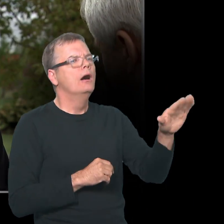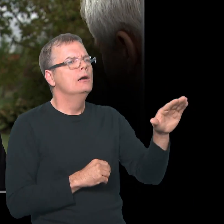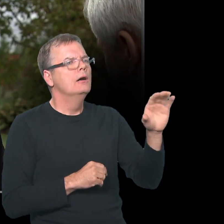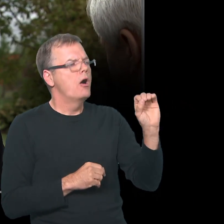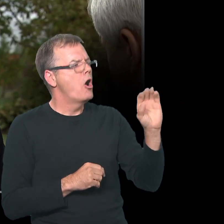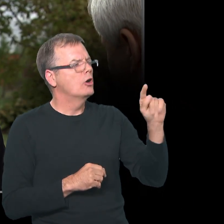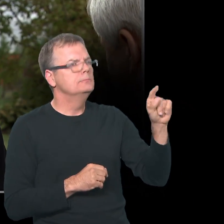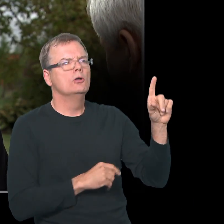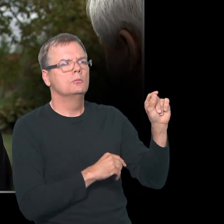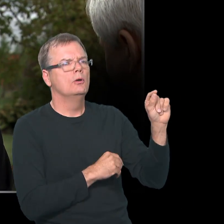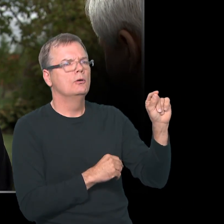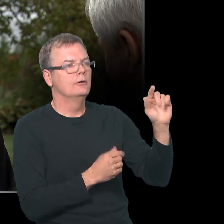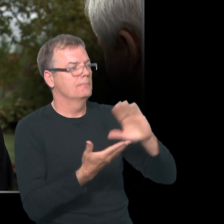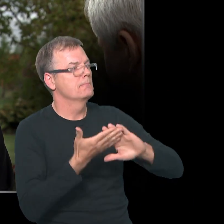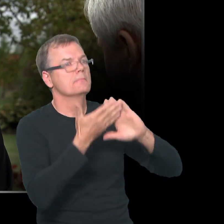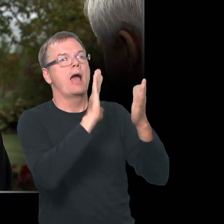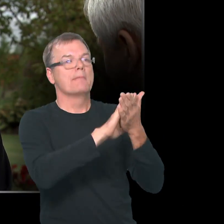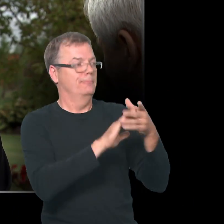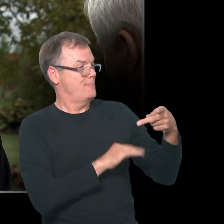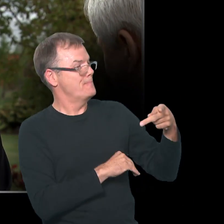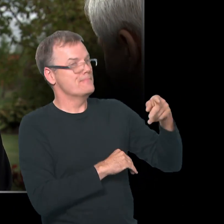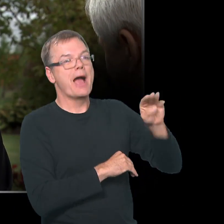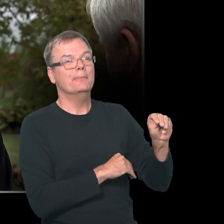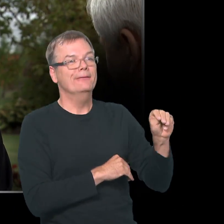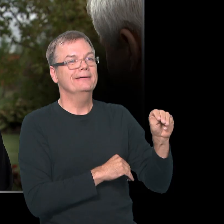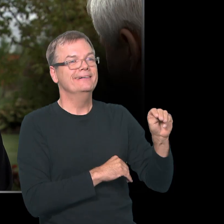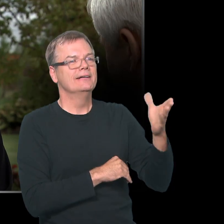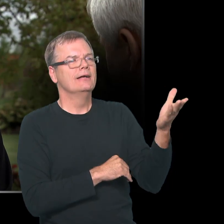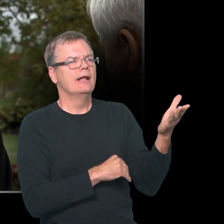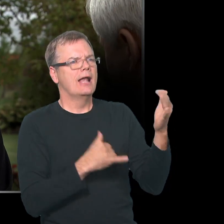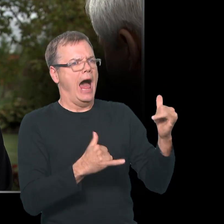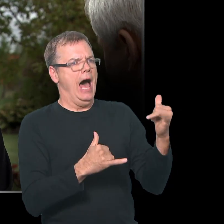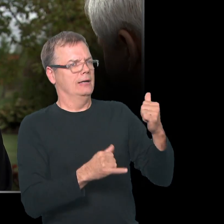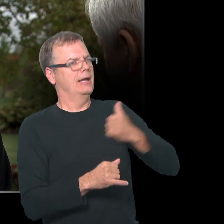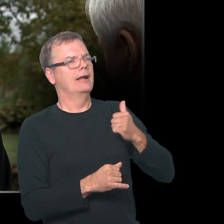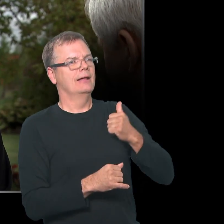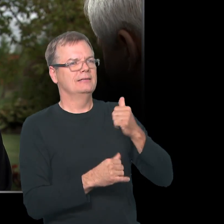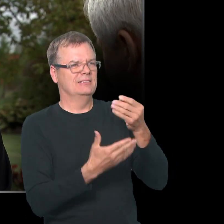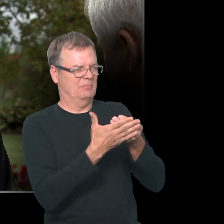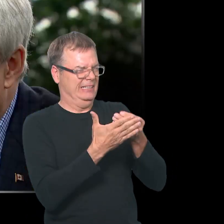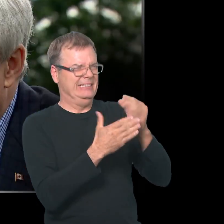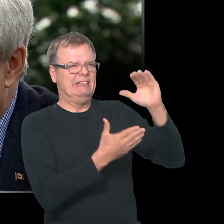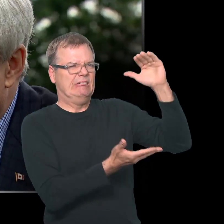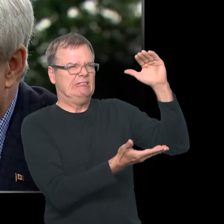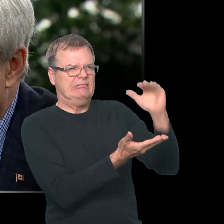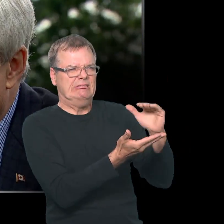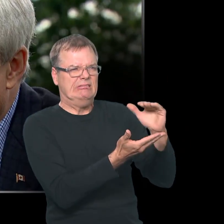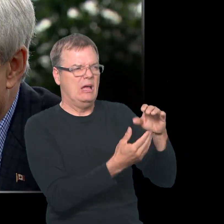What will you do October 20th, if you're re-elected, you come back into your office.